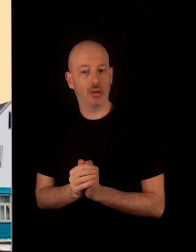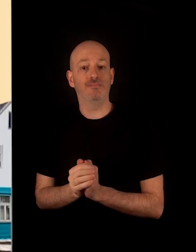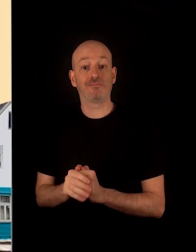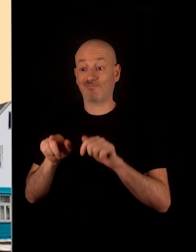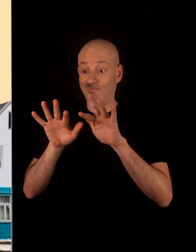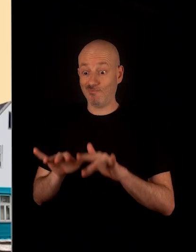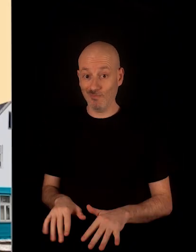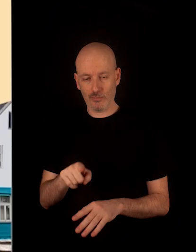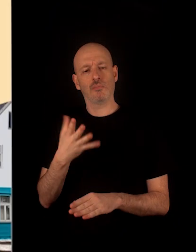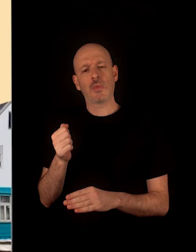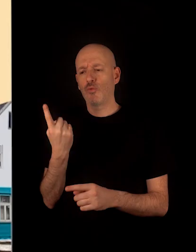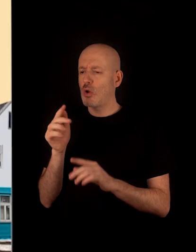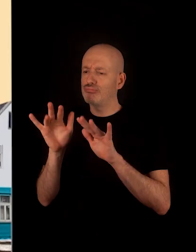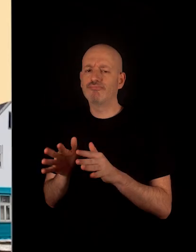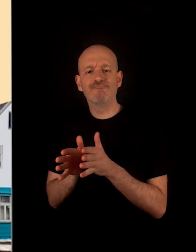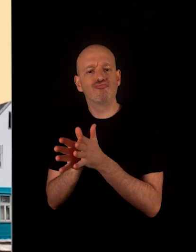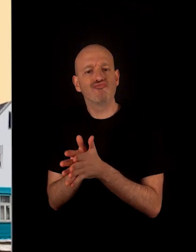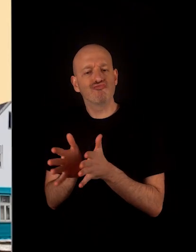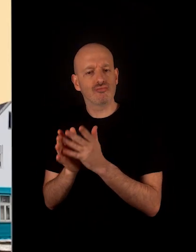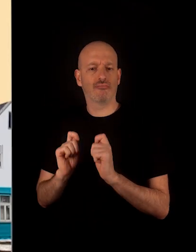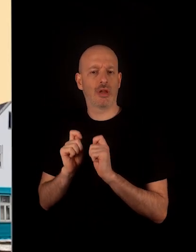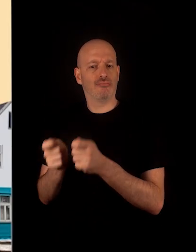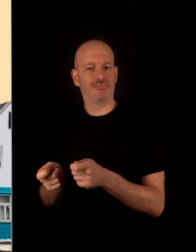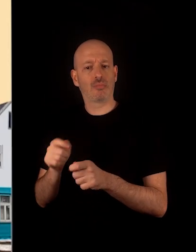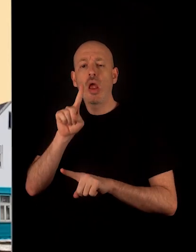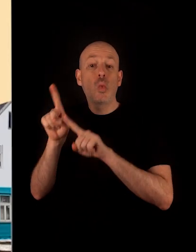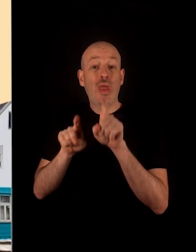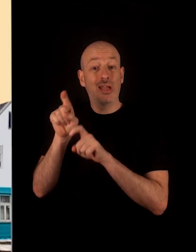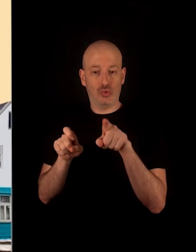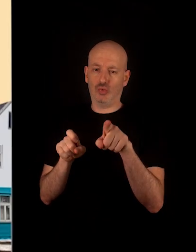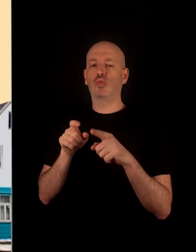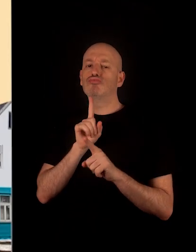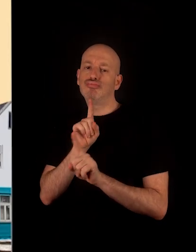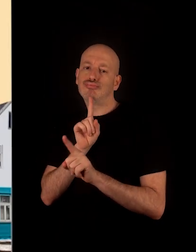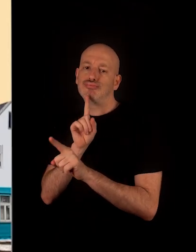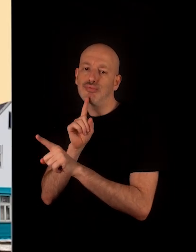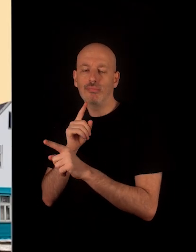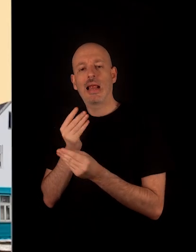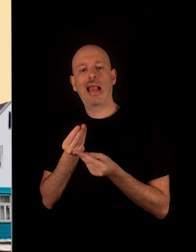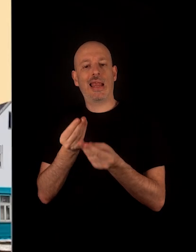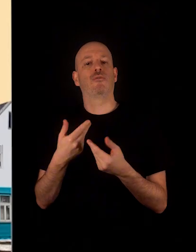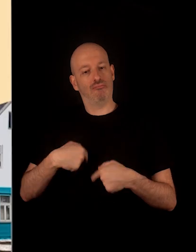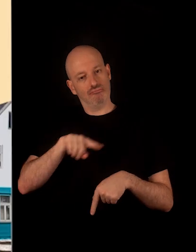if it's a weekly, monthly, this will be really up to you.